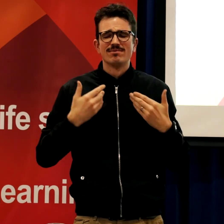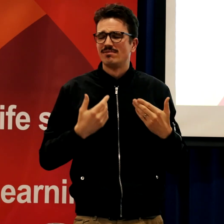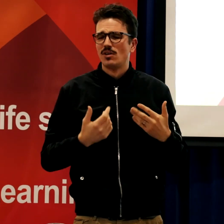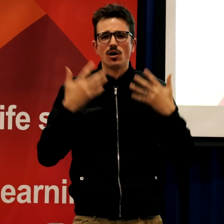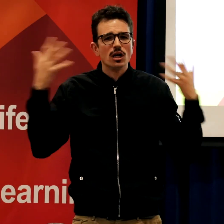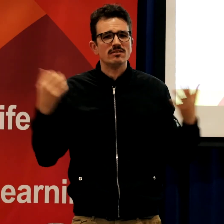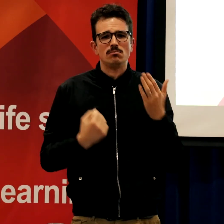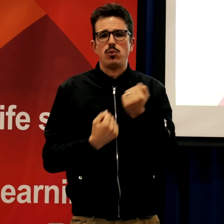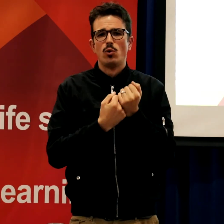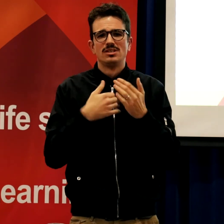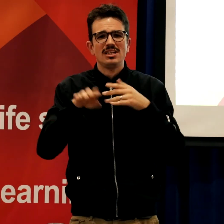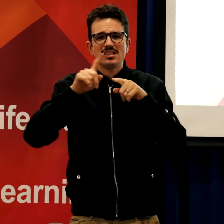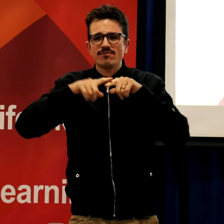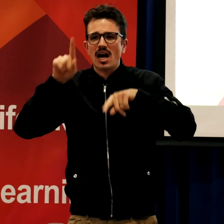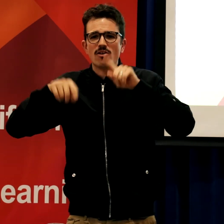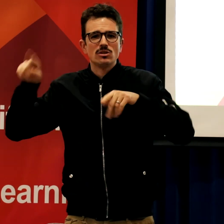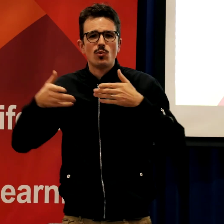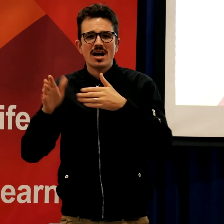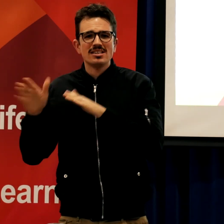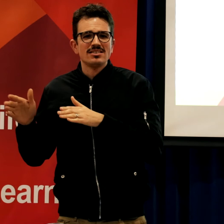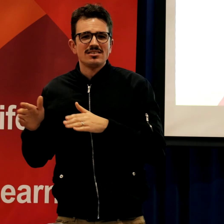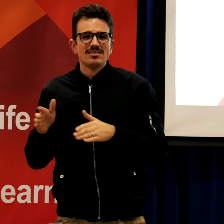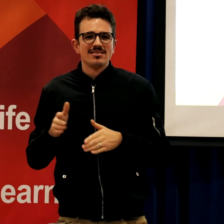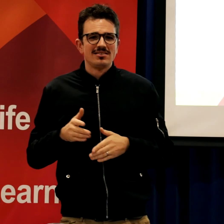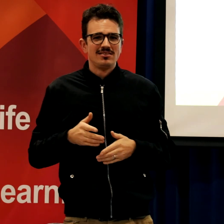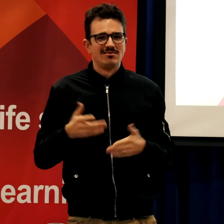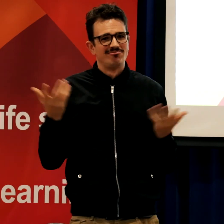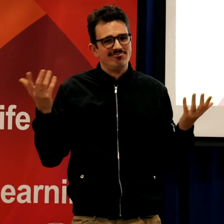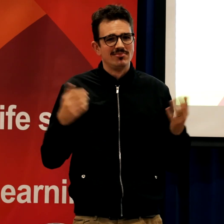I’ve got a lot more access, a lot more supports in the various ways that I would need those supports,